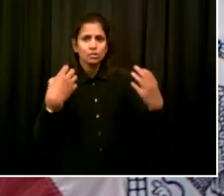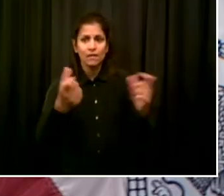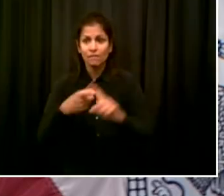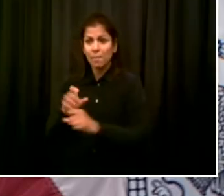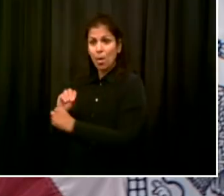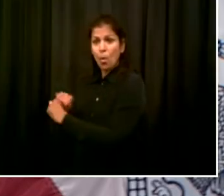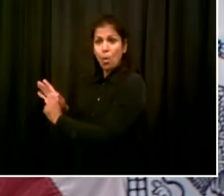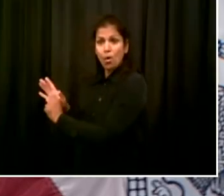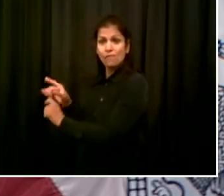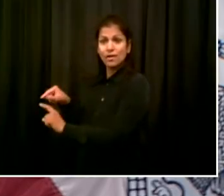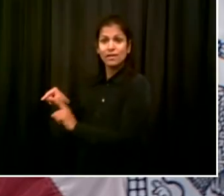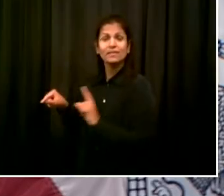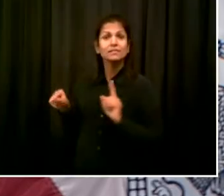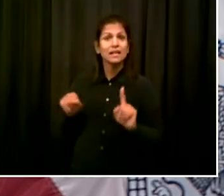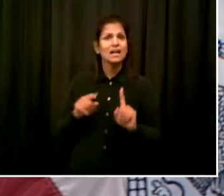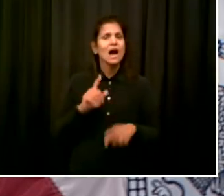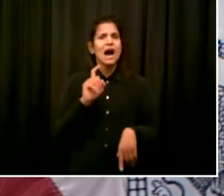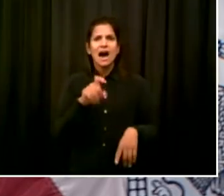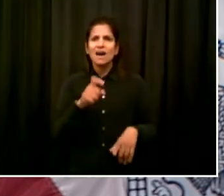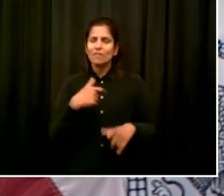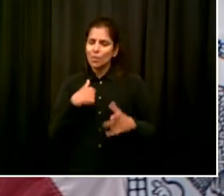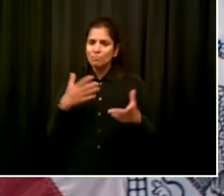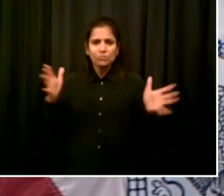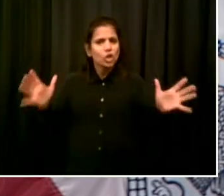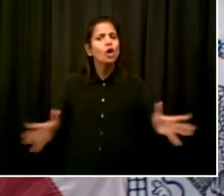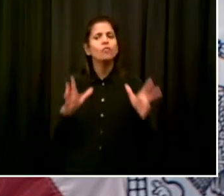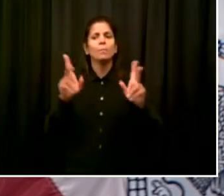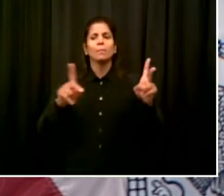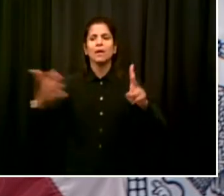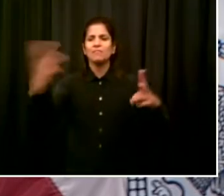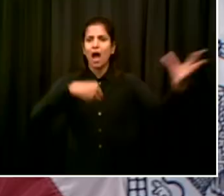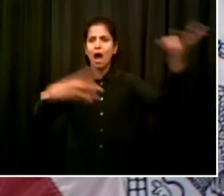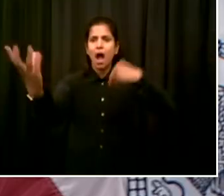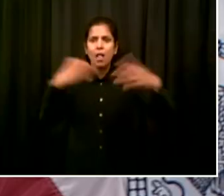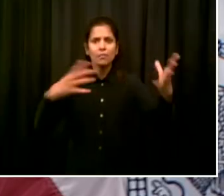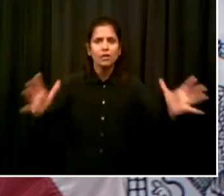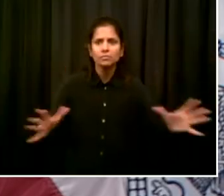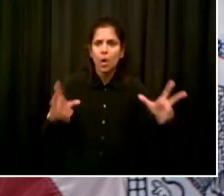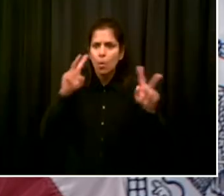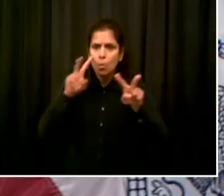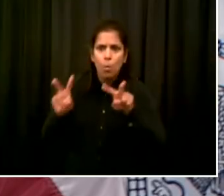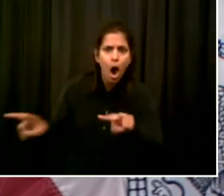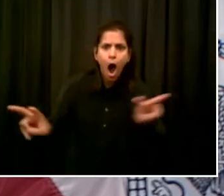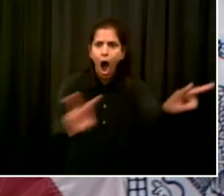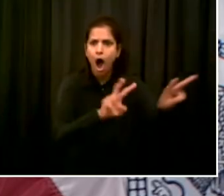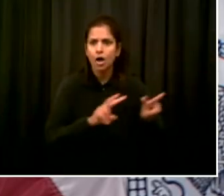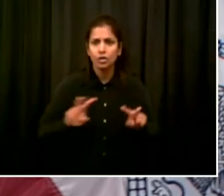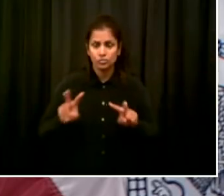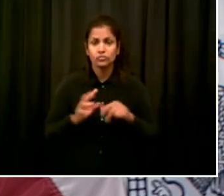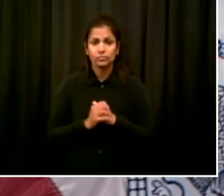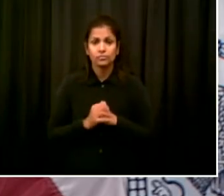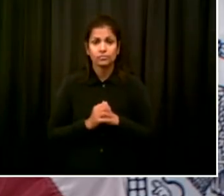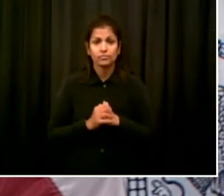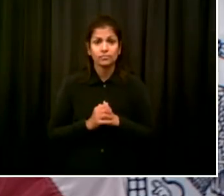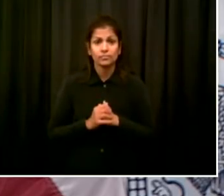THIS AGAIN . THIS IS A CITY THAT IS COMING BACK IN SO MANY WAYS . EVERYONE NEEDS TO